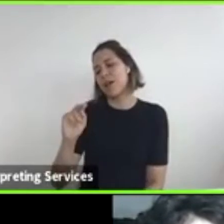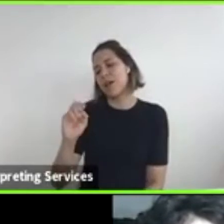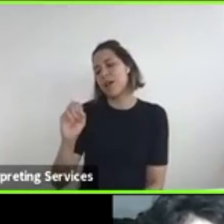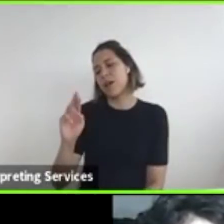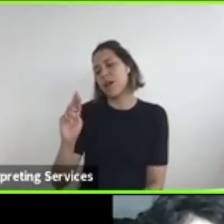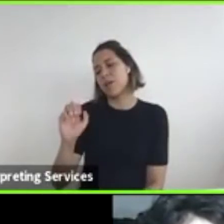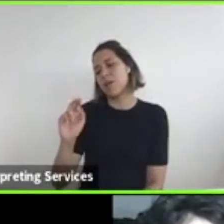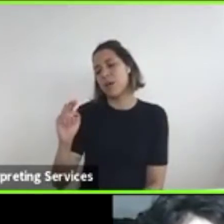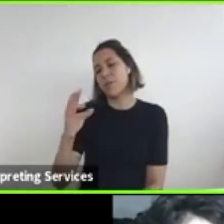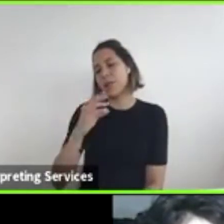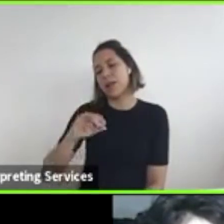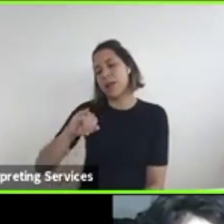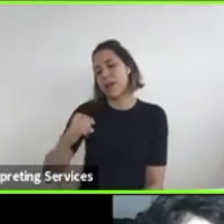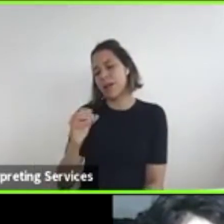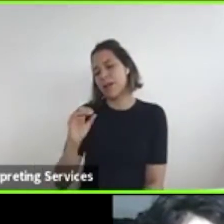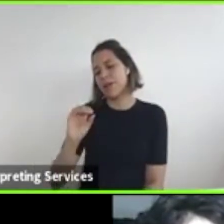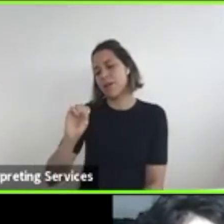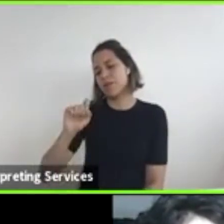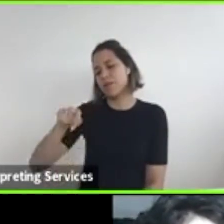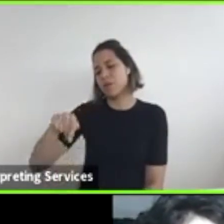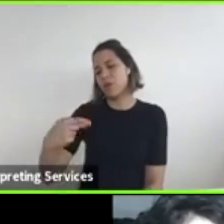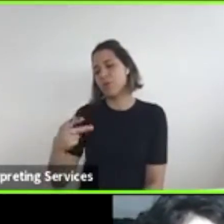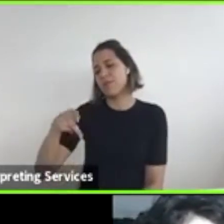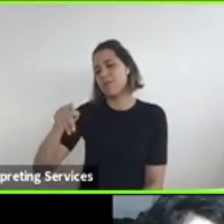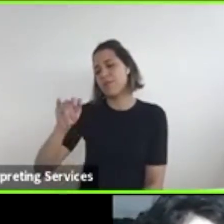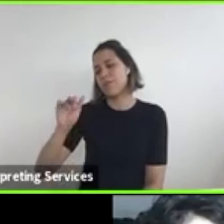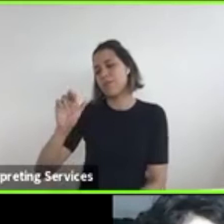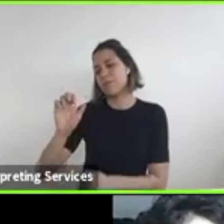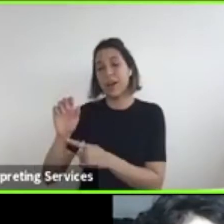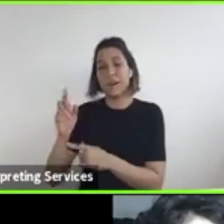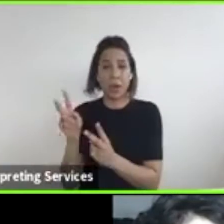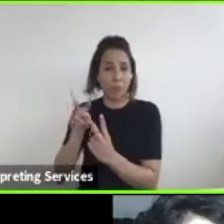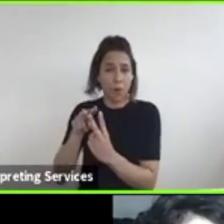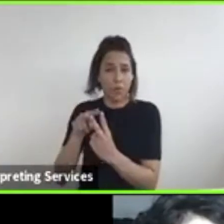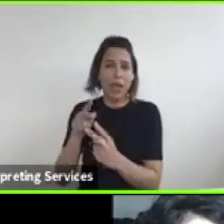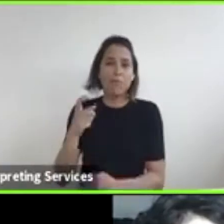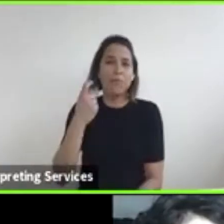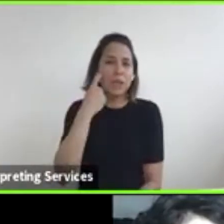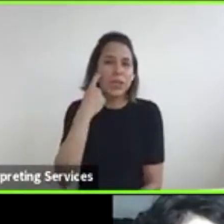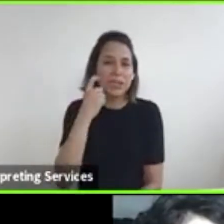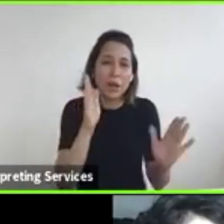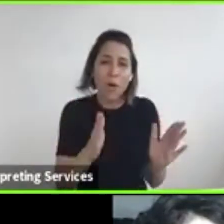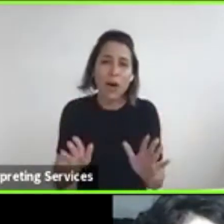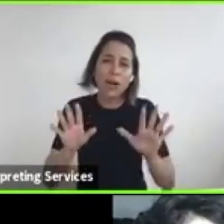AND JOSEPH PIERCE, CHEROKEE, WHO RECENTLY ORGANIZED AN INCREDIBLE PROGRAM AT PERFORMANCE SPACE NY